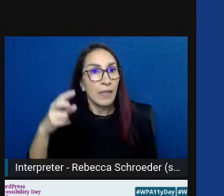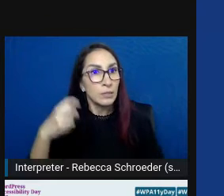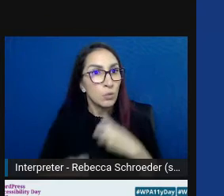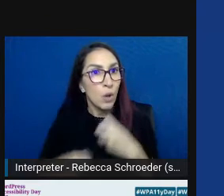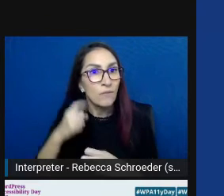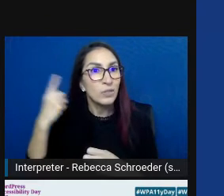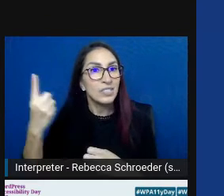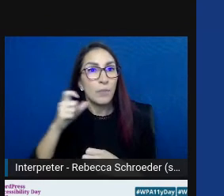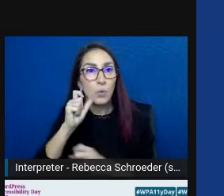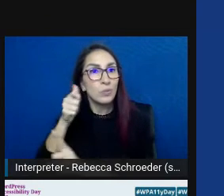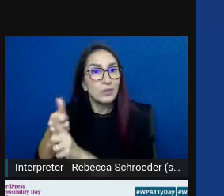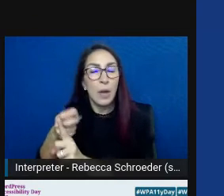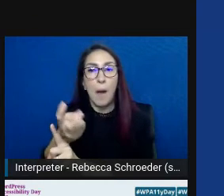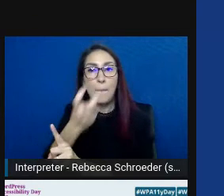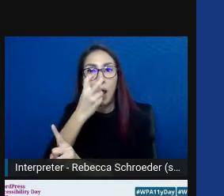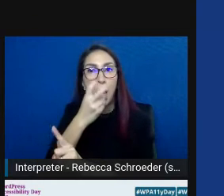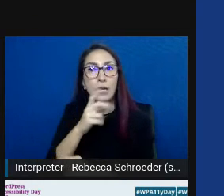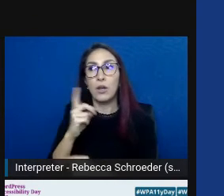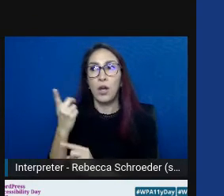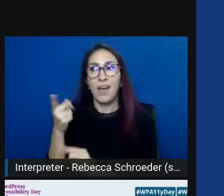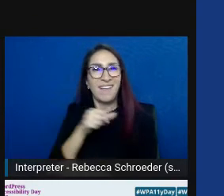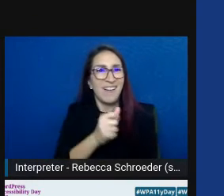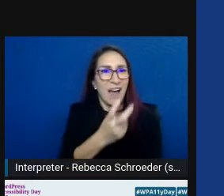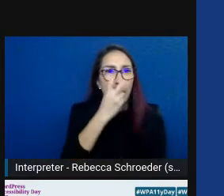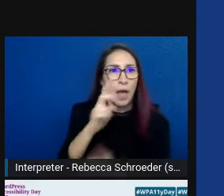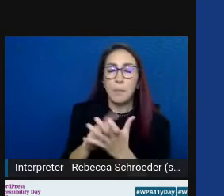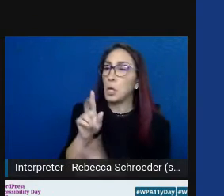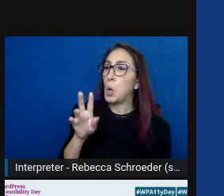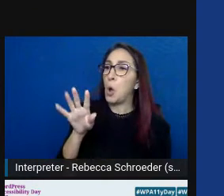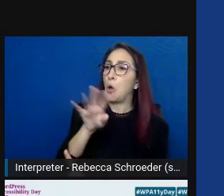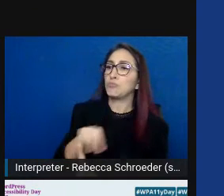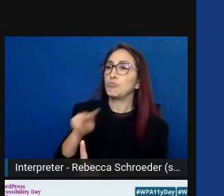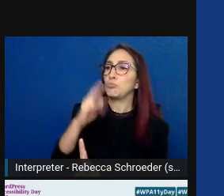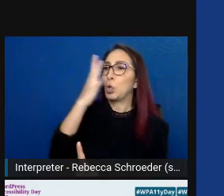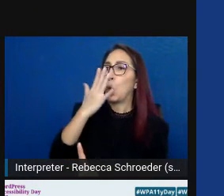It looks good, but it's basically nonexistent for assistive technologies.